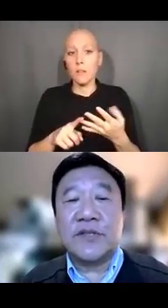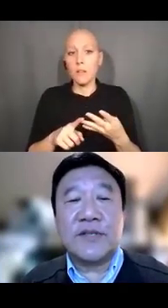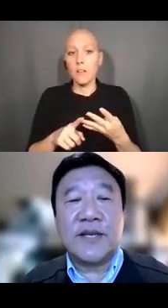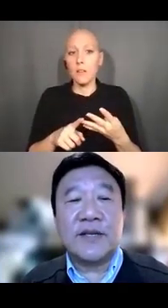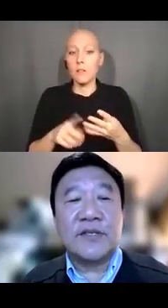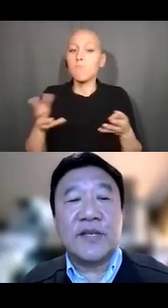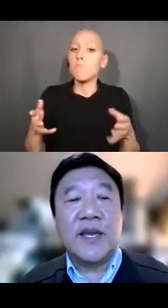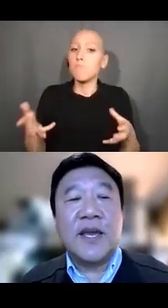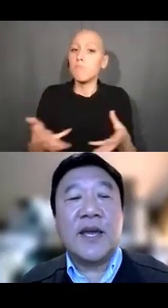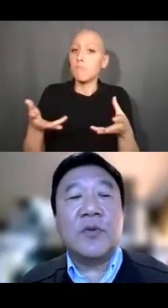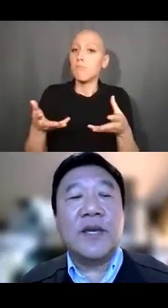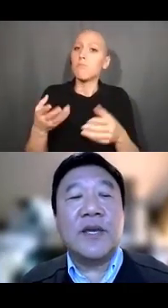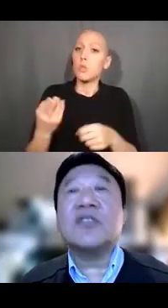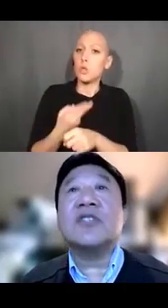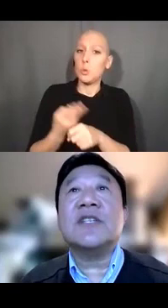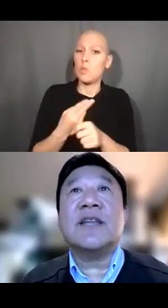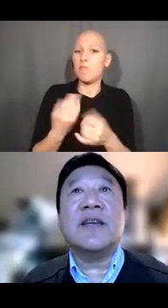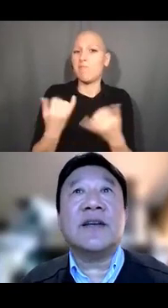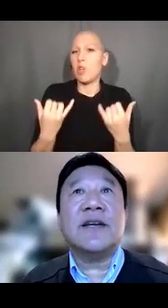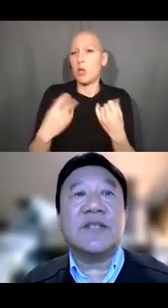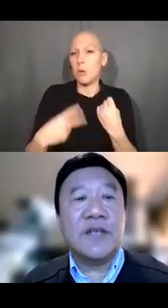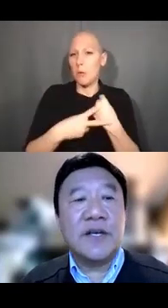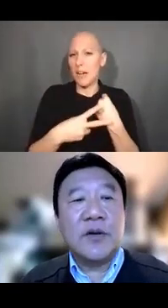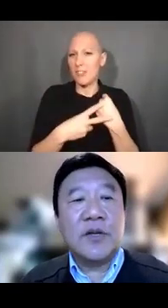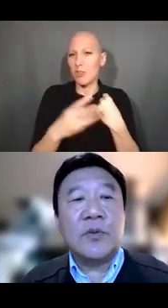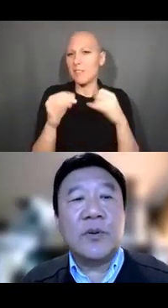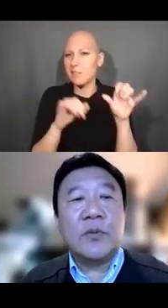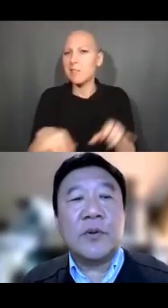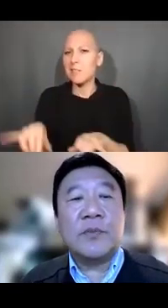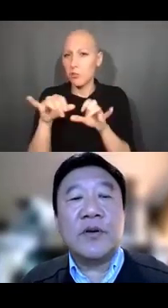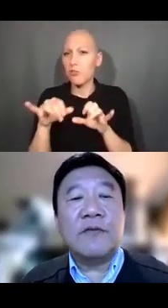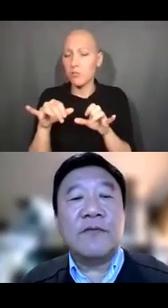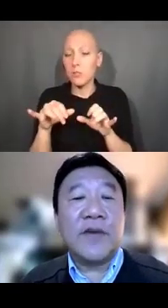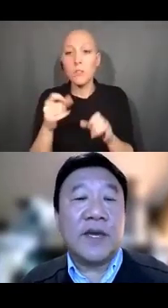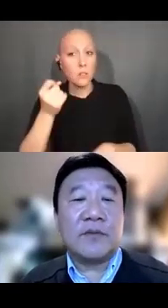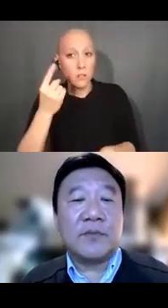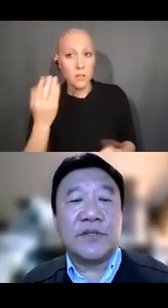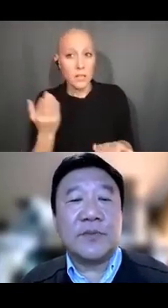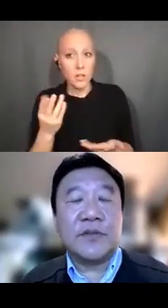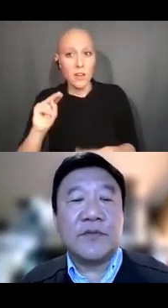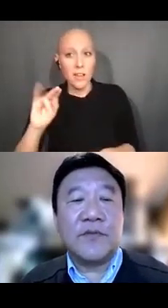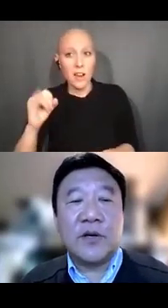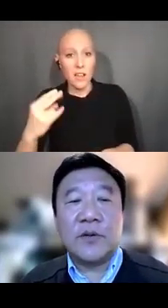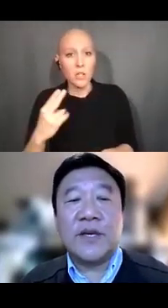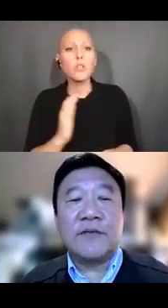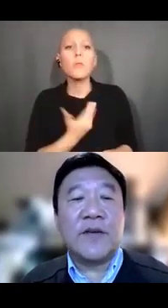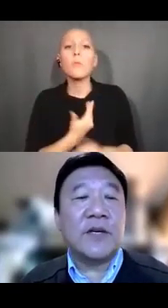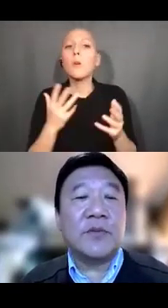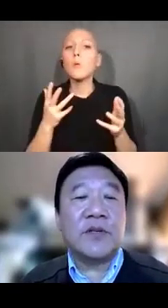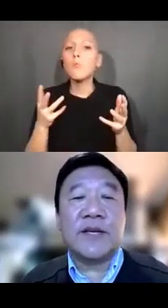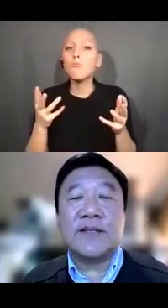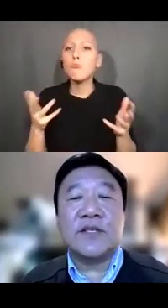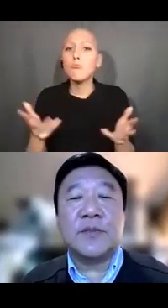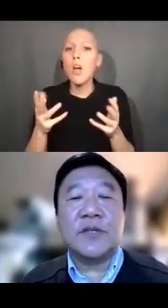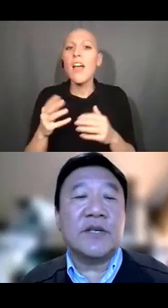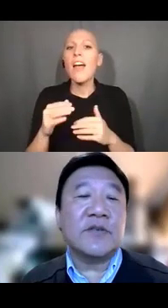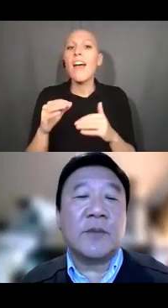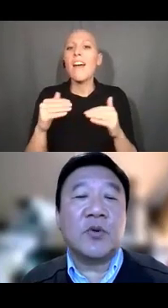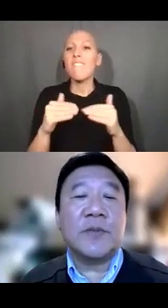and standards, and we actually at the NIH, we were promoting FAIR principles, FAIR being findable, accessible, interoperable